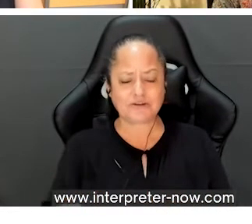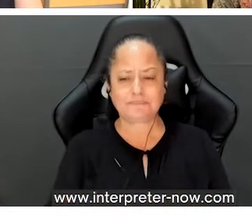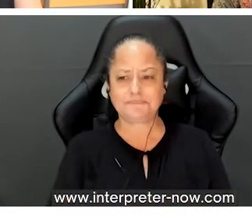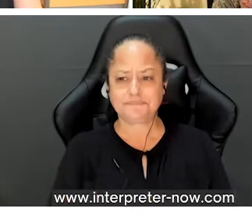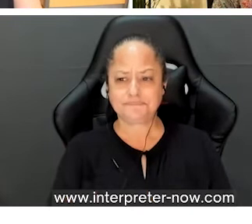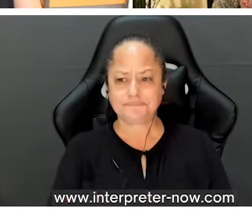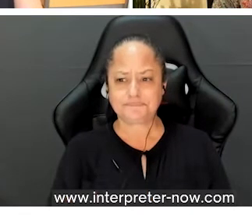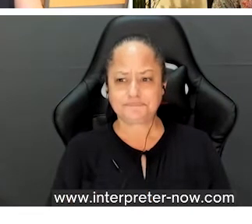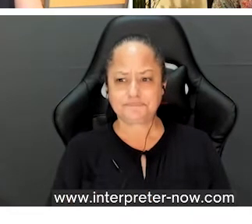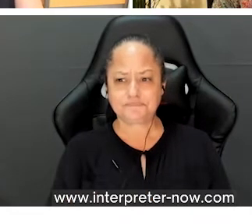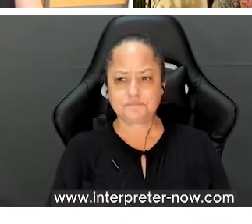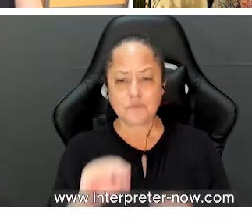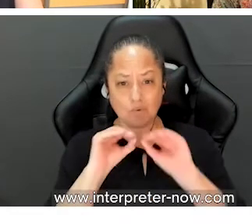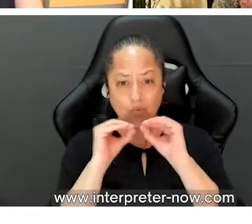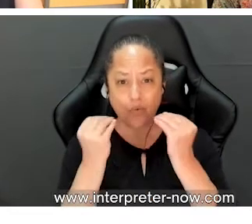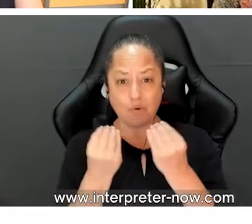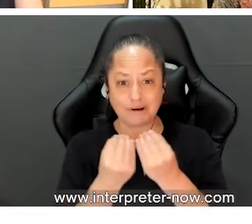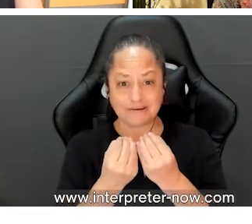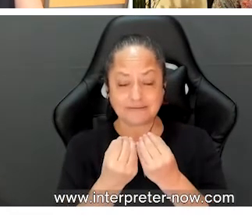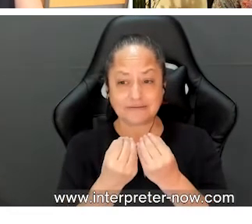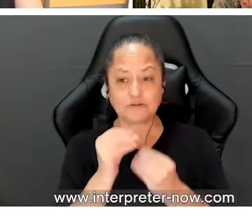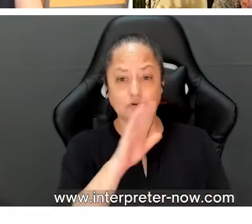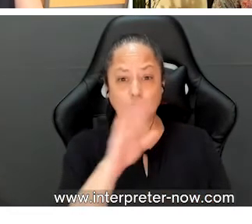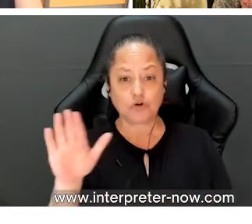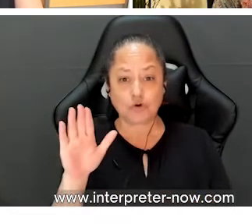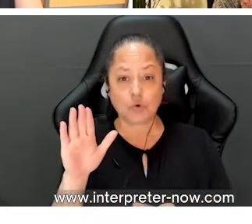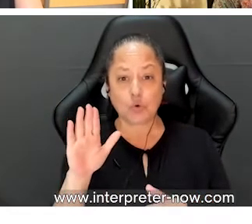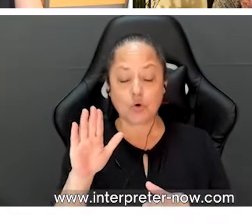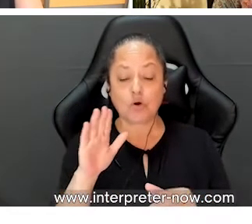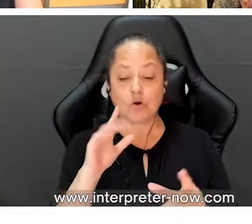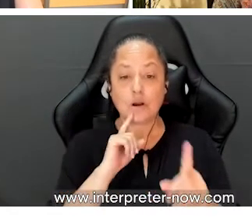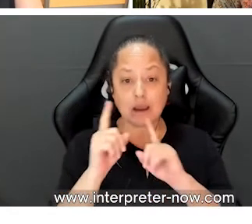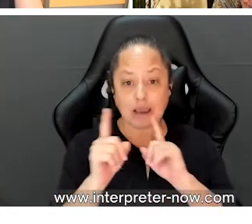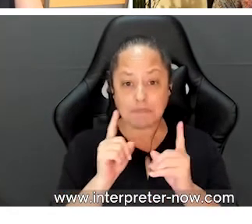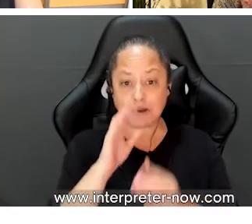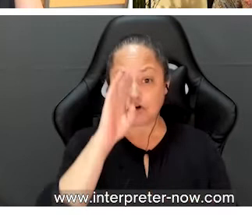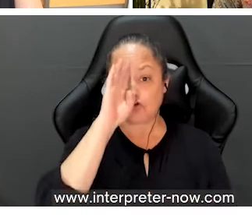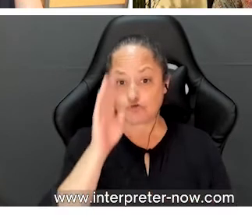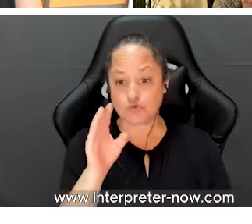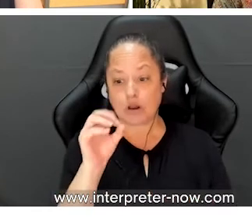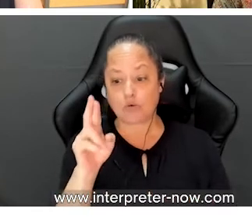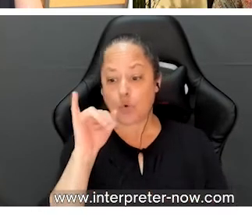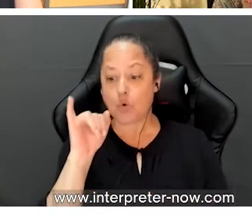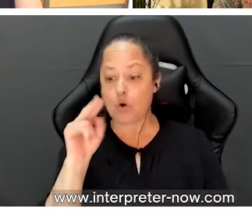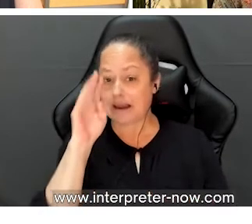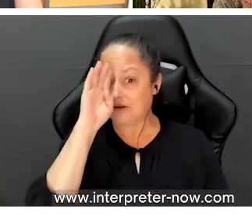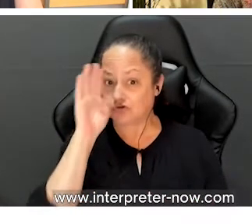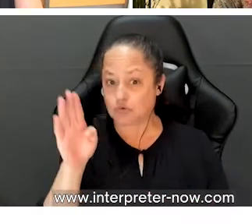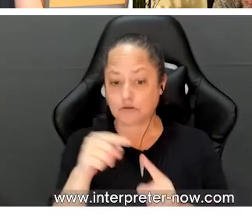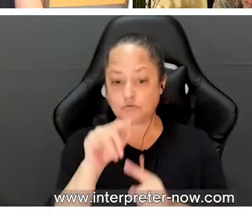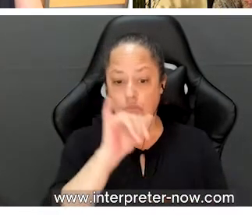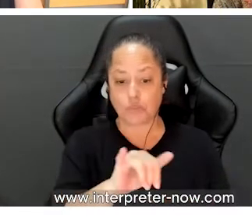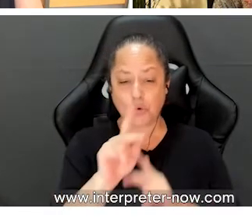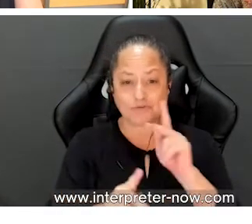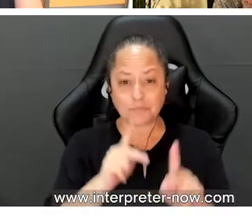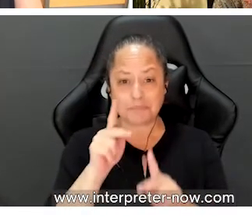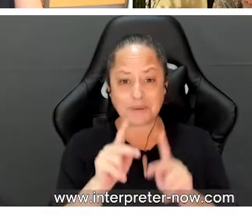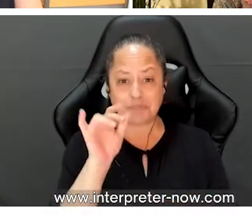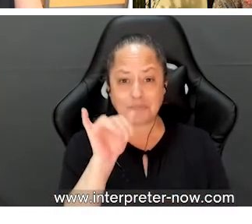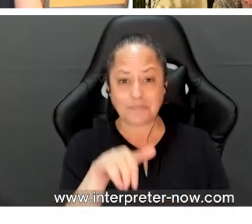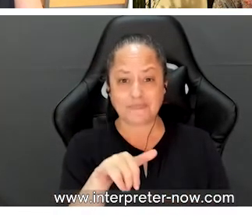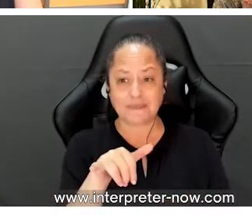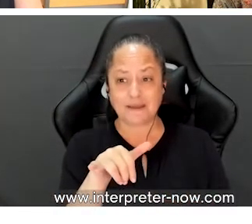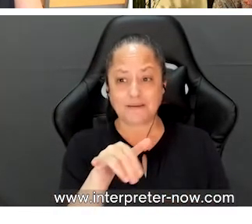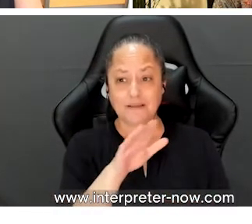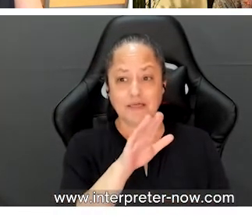So as an organization, you're communicating directly or indirectly to these folks that